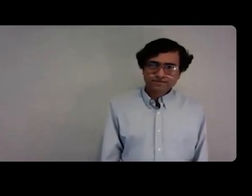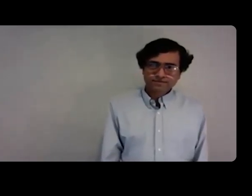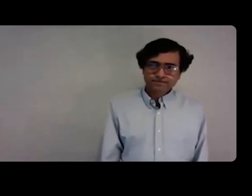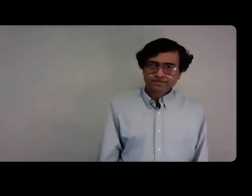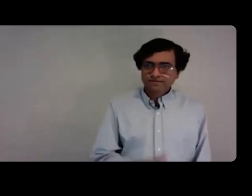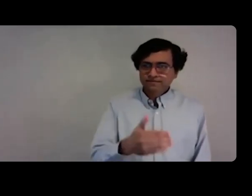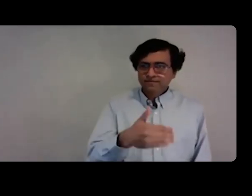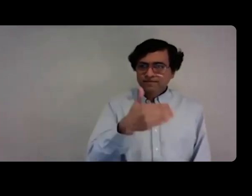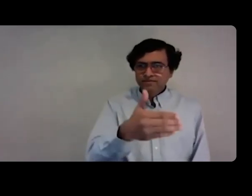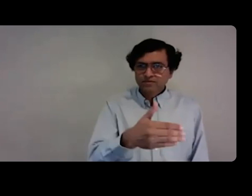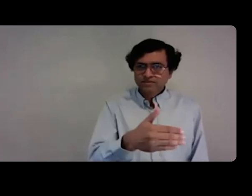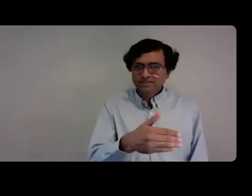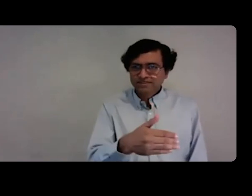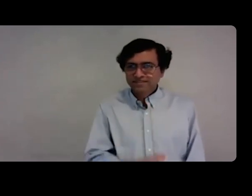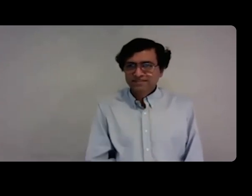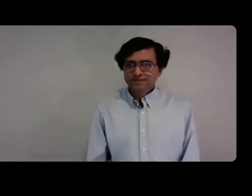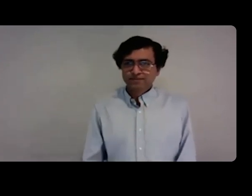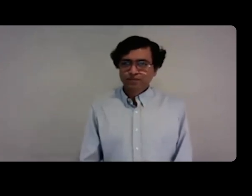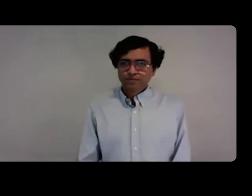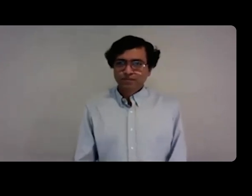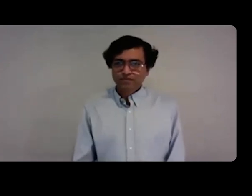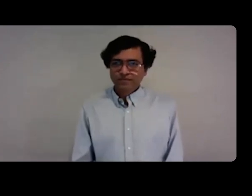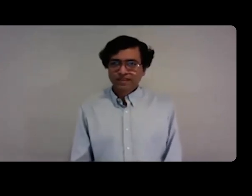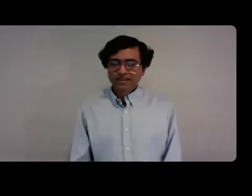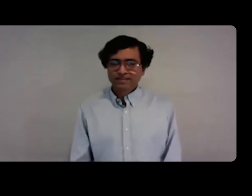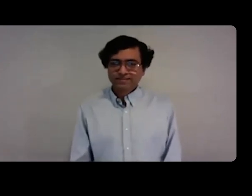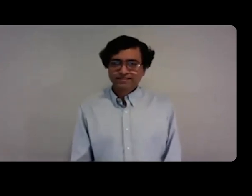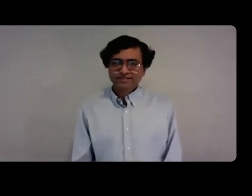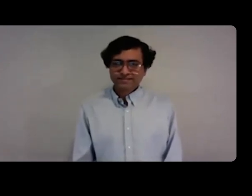Let's take a look. Next slide.